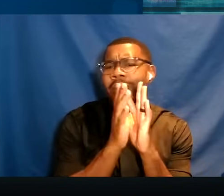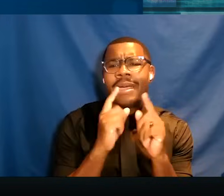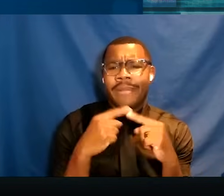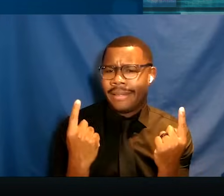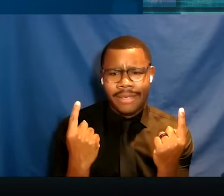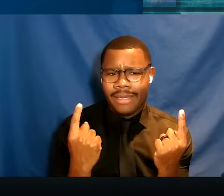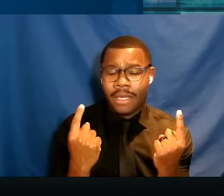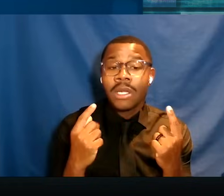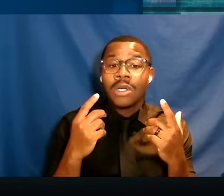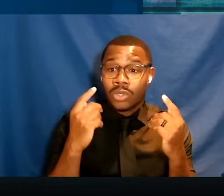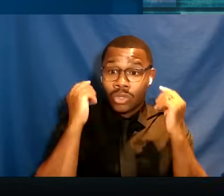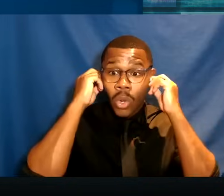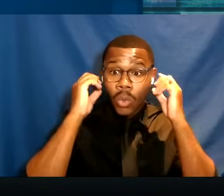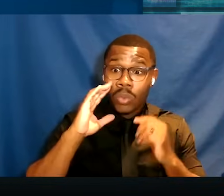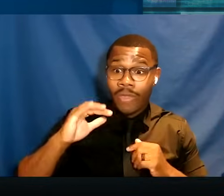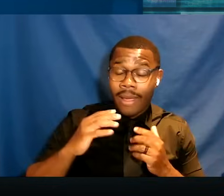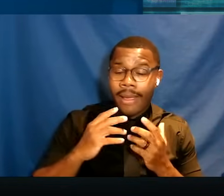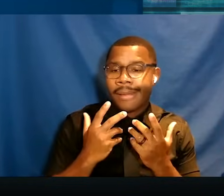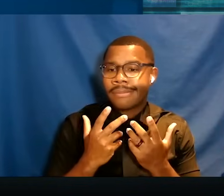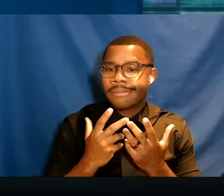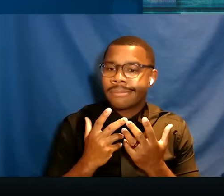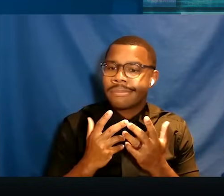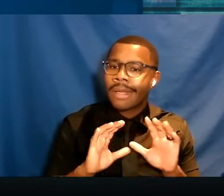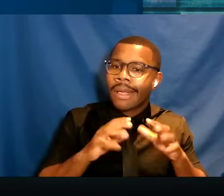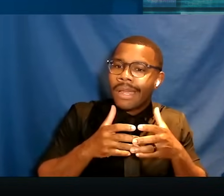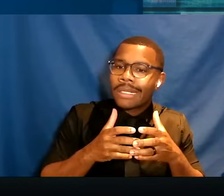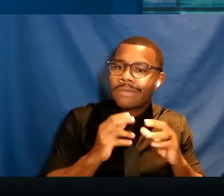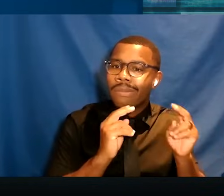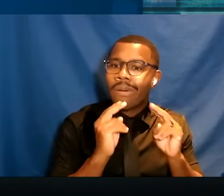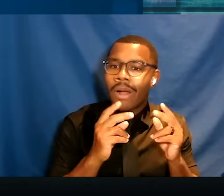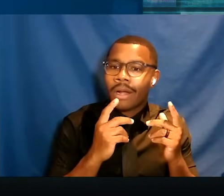that can always be improved, that's what the whole concept of collective bargaining is,